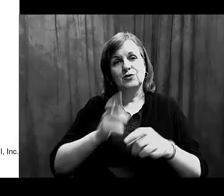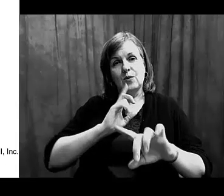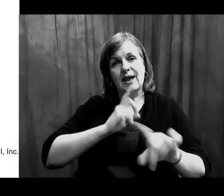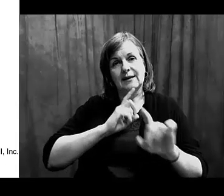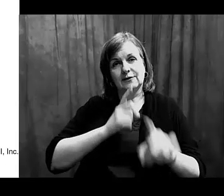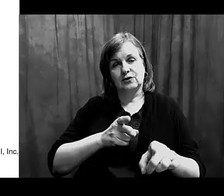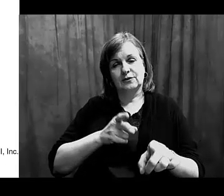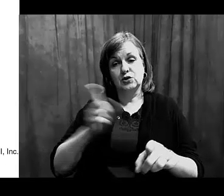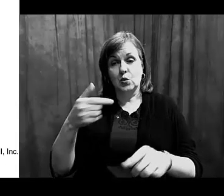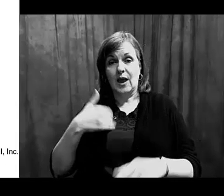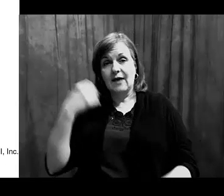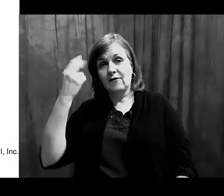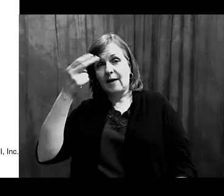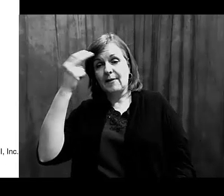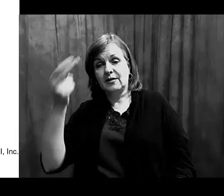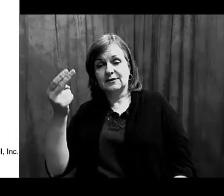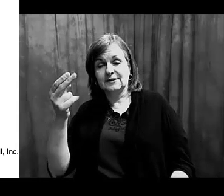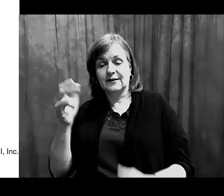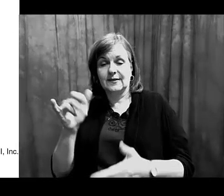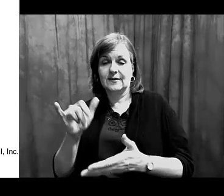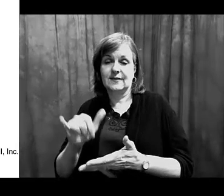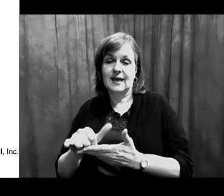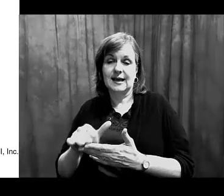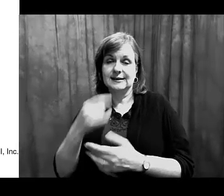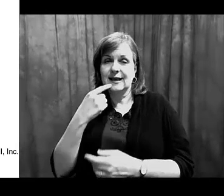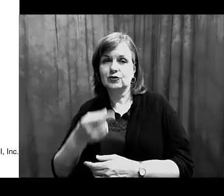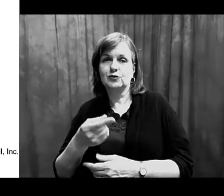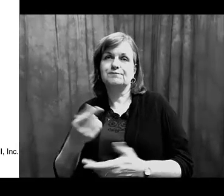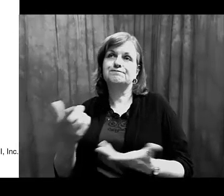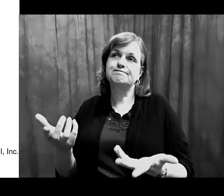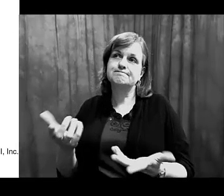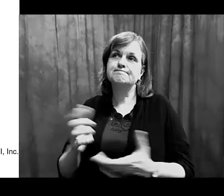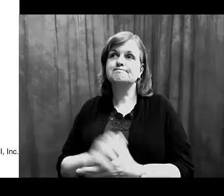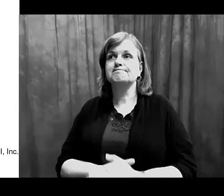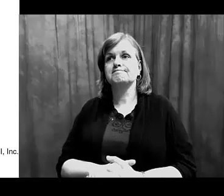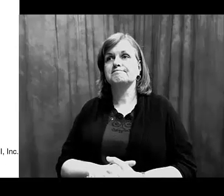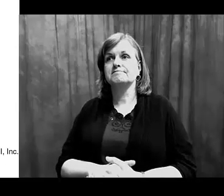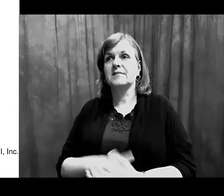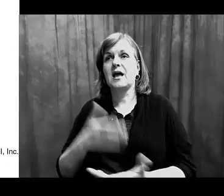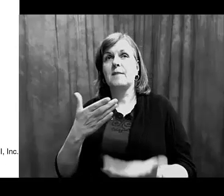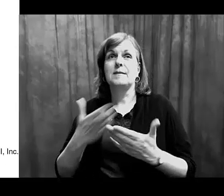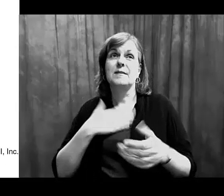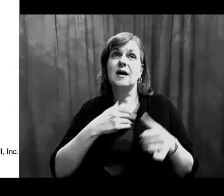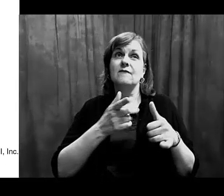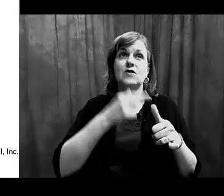but one that gives you some answers so you've got a hypothesis that says all right